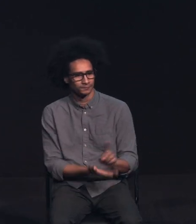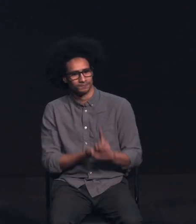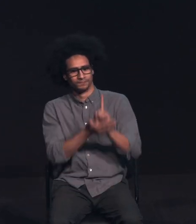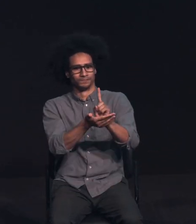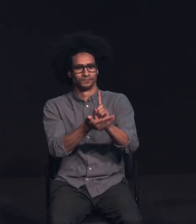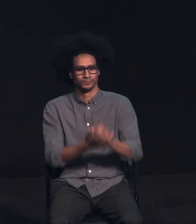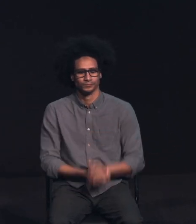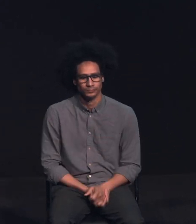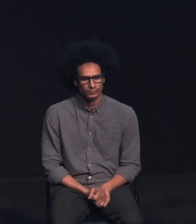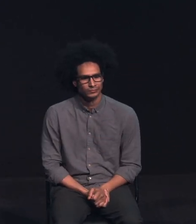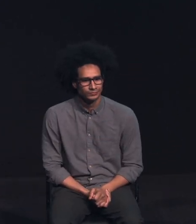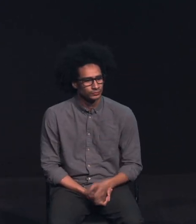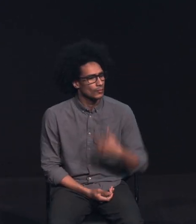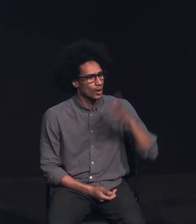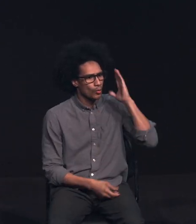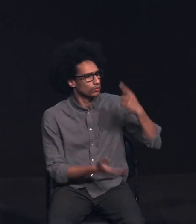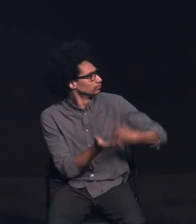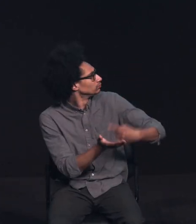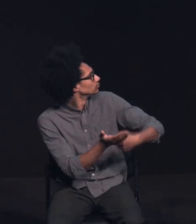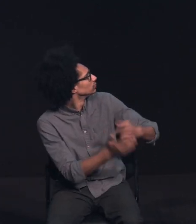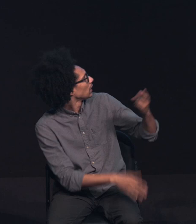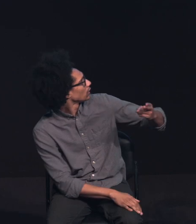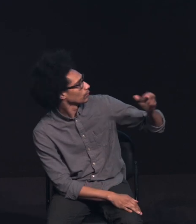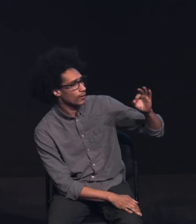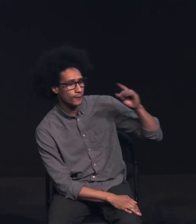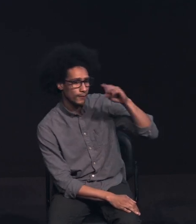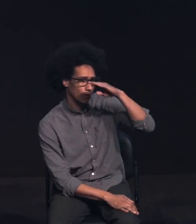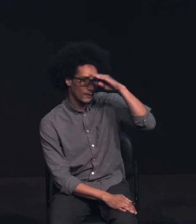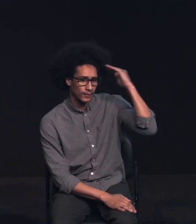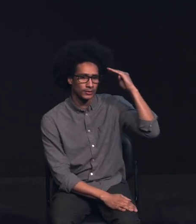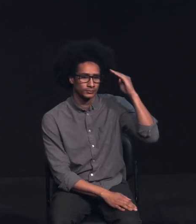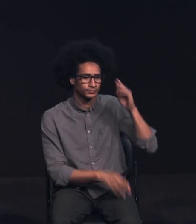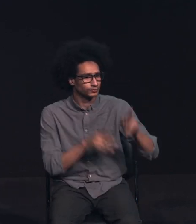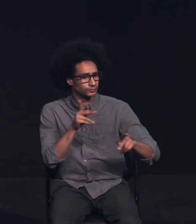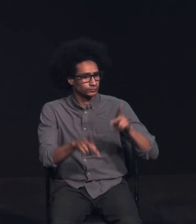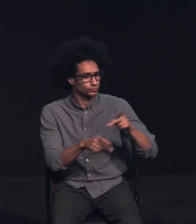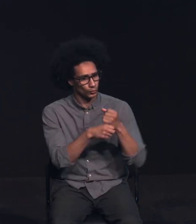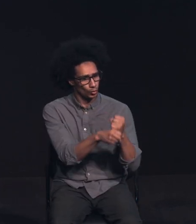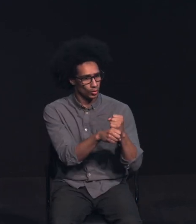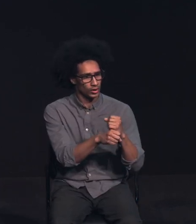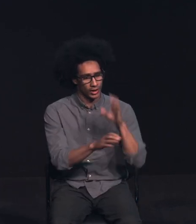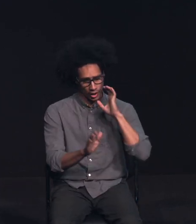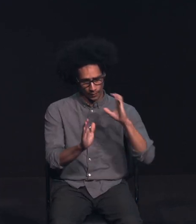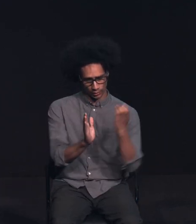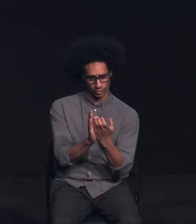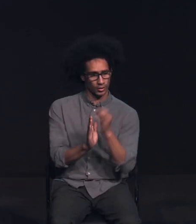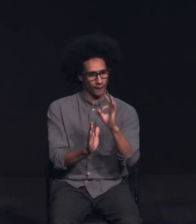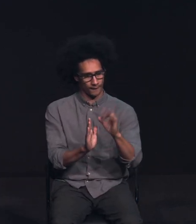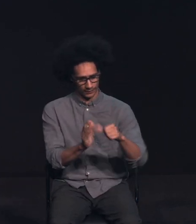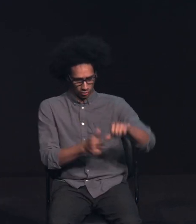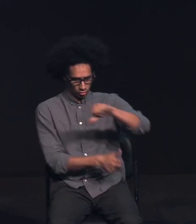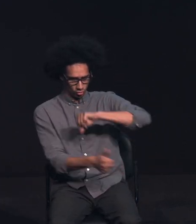little bit about the history of African American people creating images for each other and particularly for Black